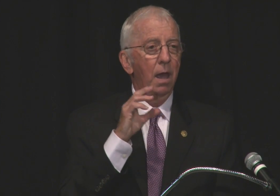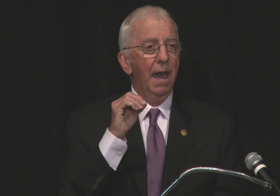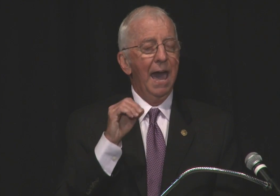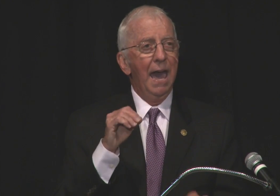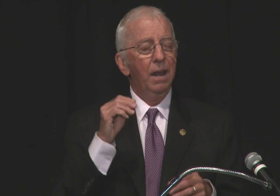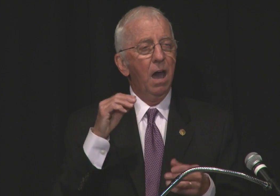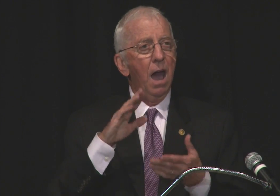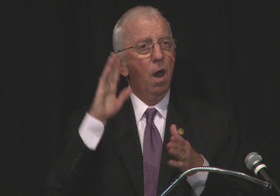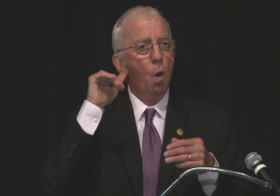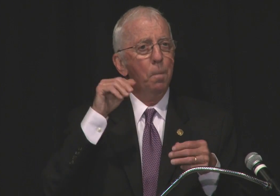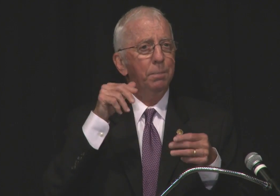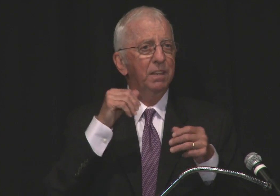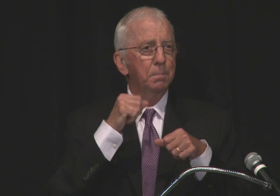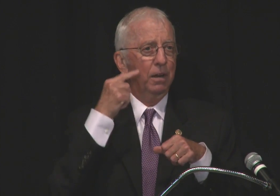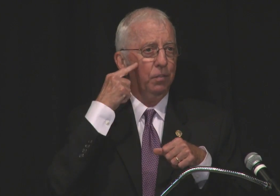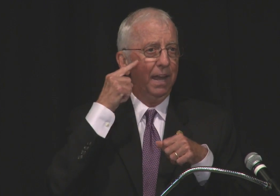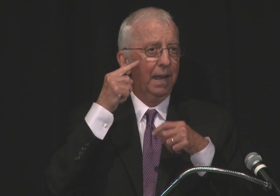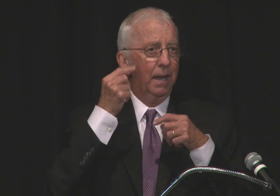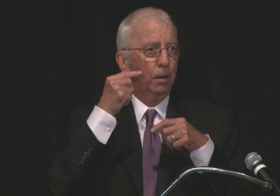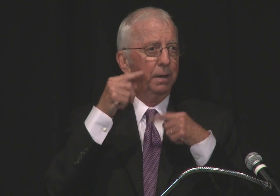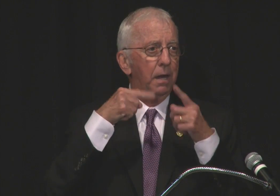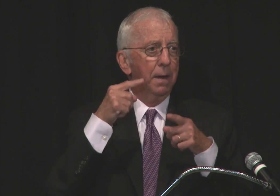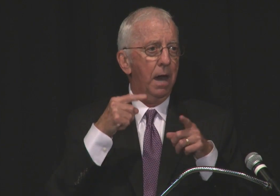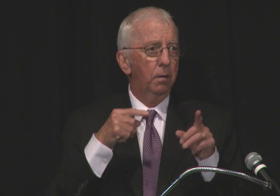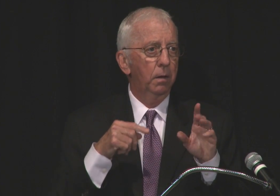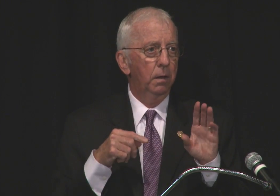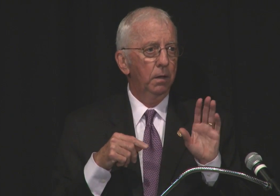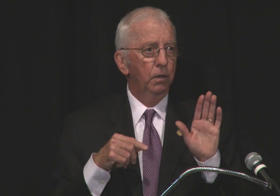And I hope it's made you think a little bit about